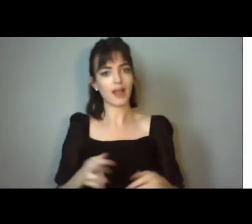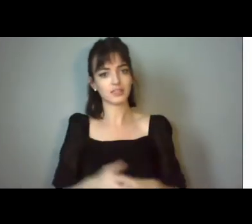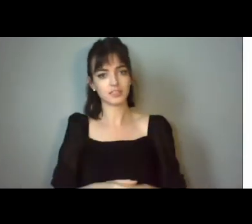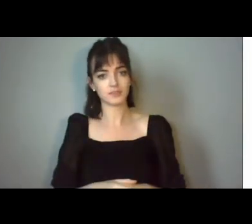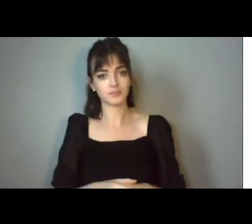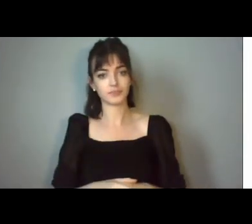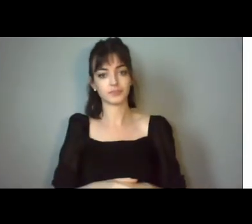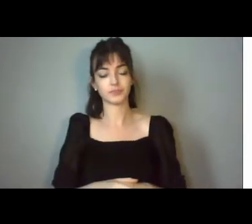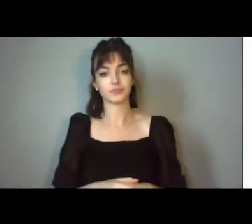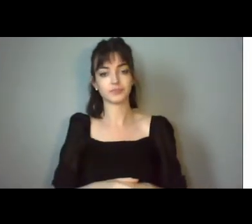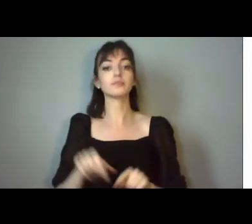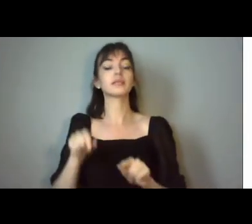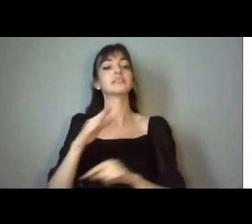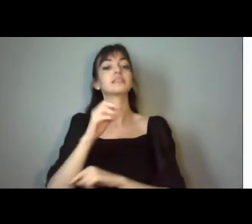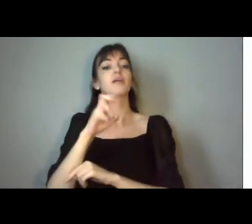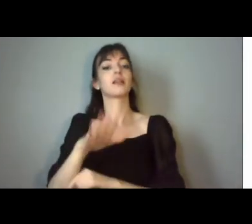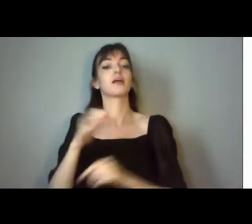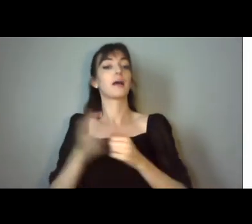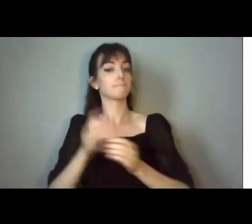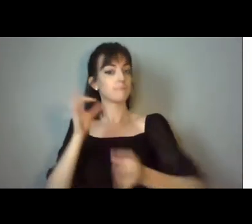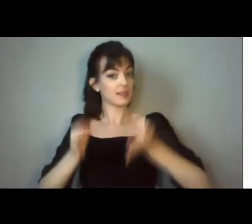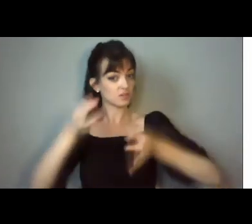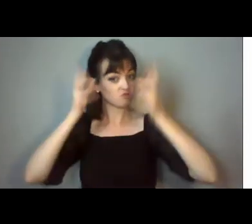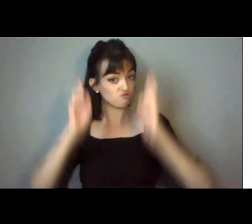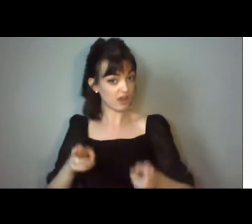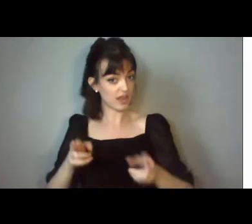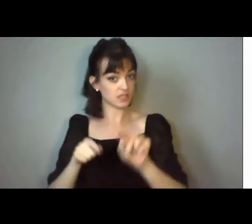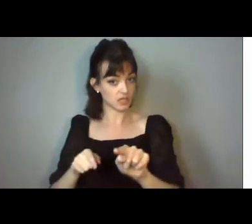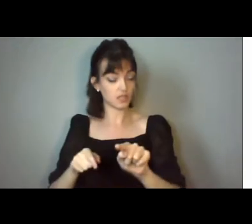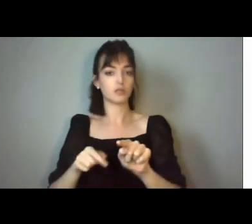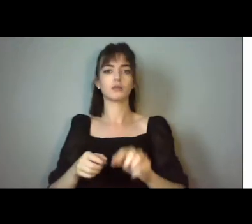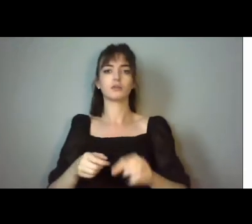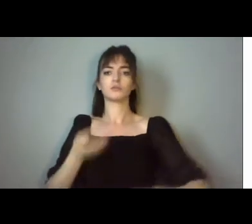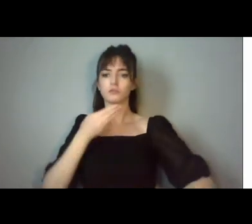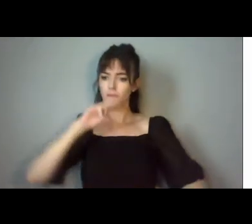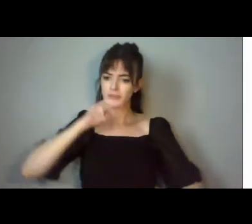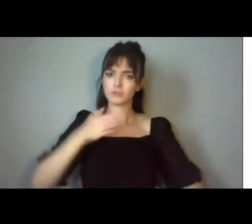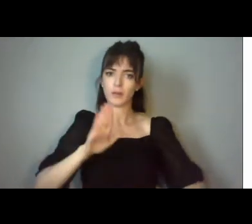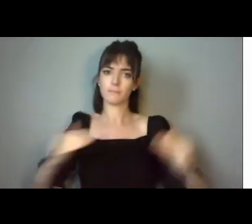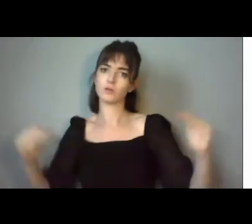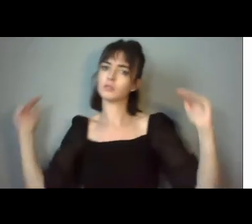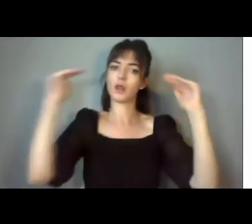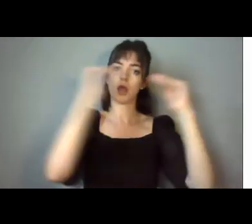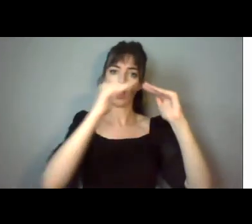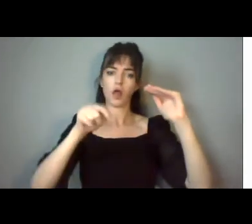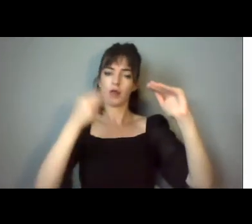As a civil and political right, the standard of obligation is one of immediate realisation. This